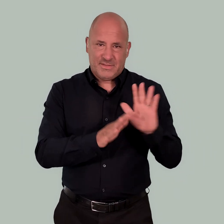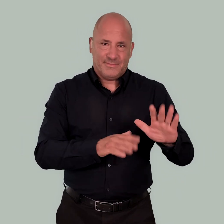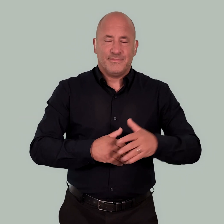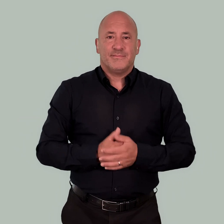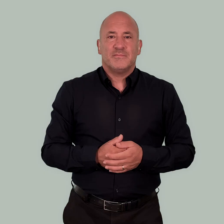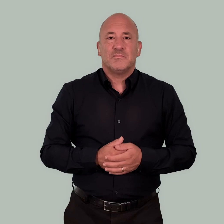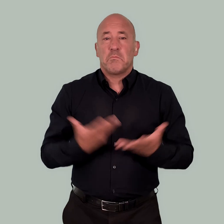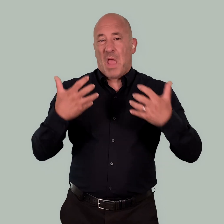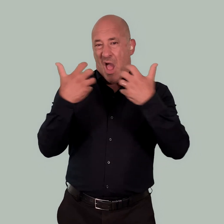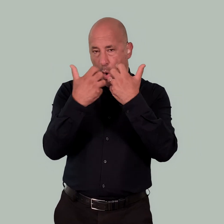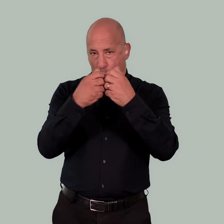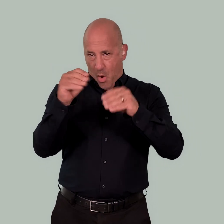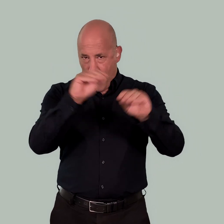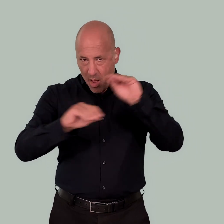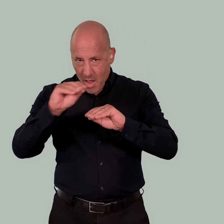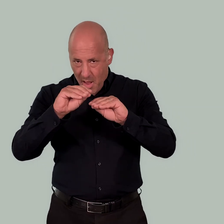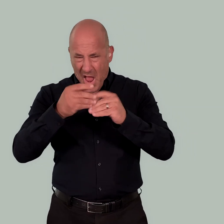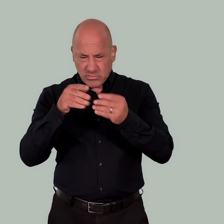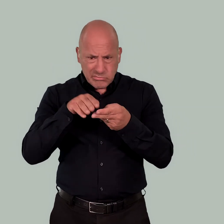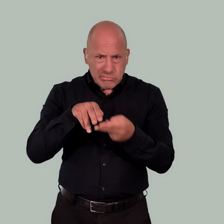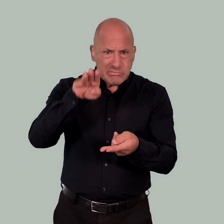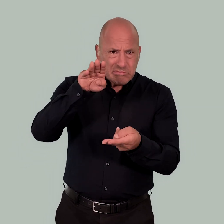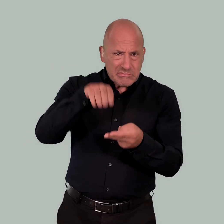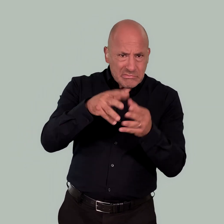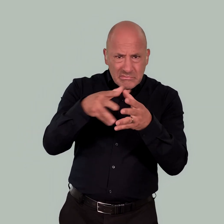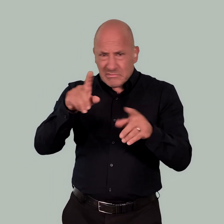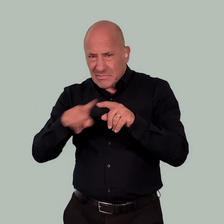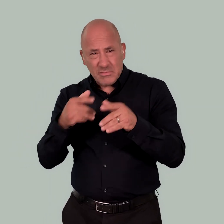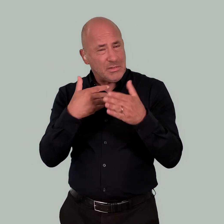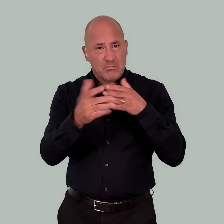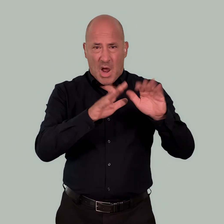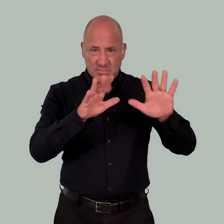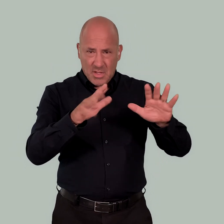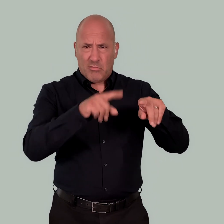2.10 Regardless of the measure used, and the trend, the various estimates